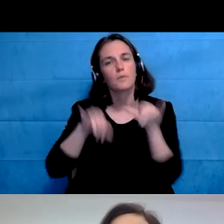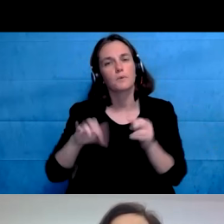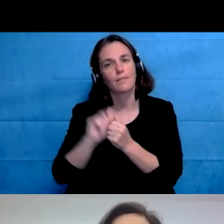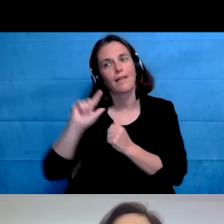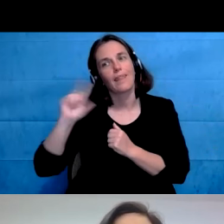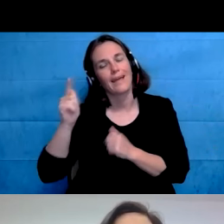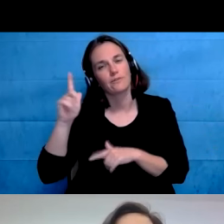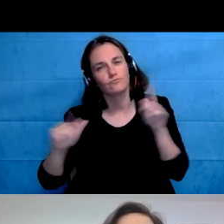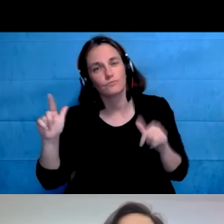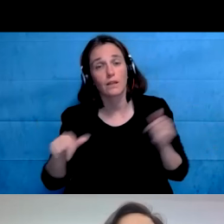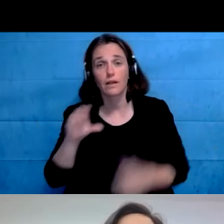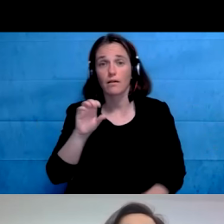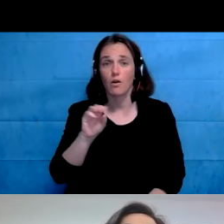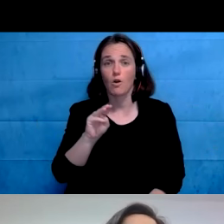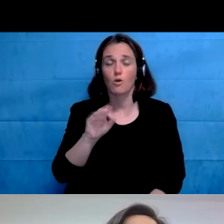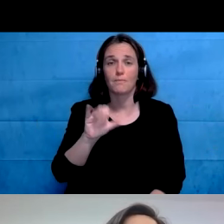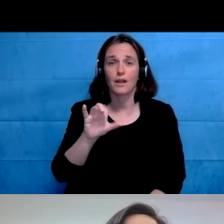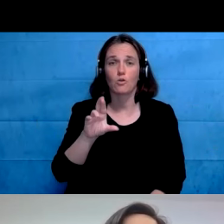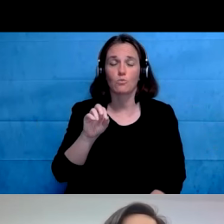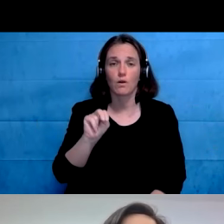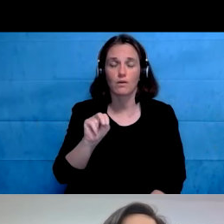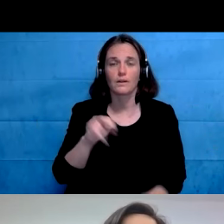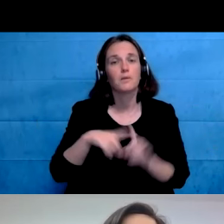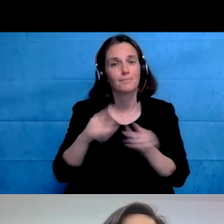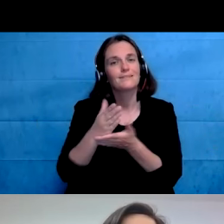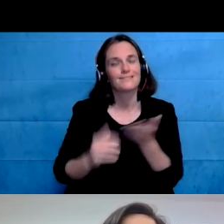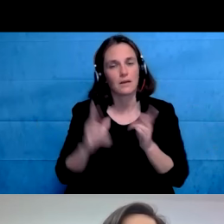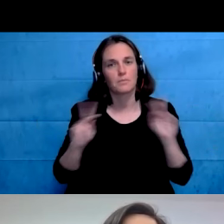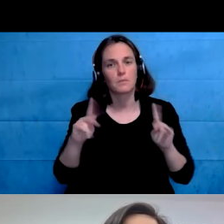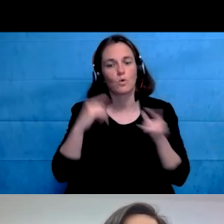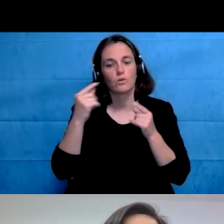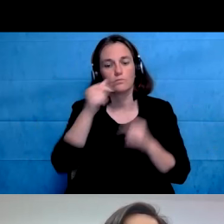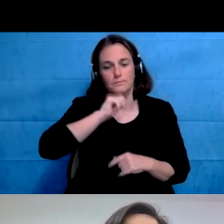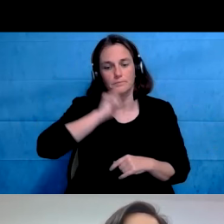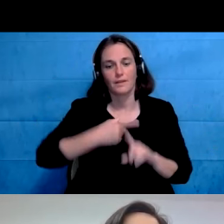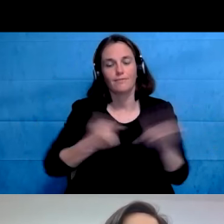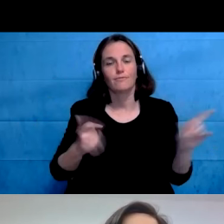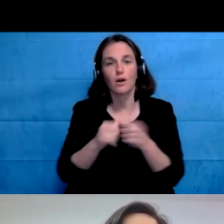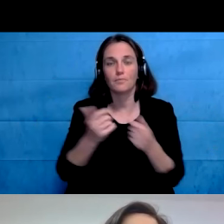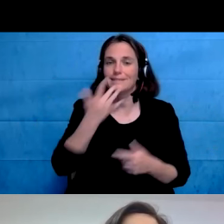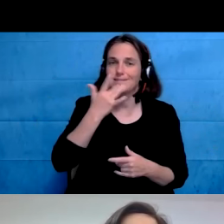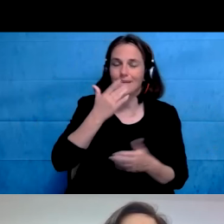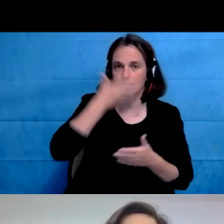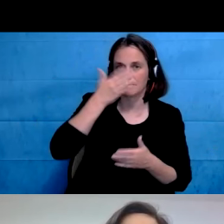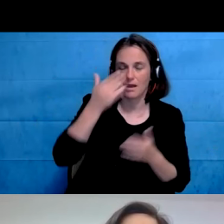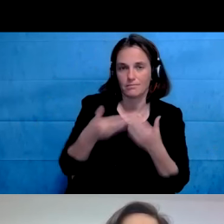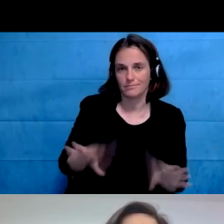like Omicron, but some people are still suffering from a loss of taste and smell. Others will report migraine-like headaches